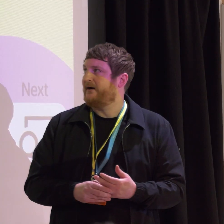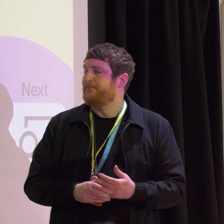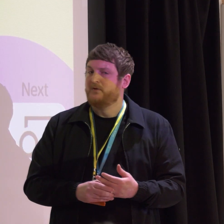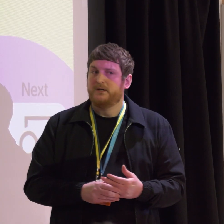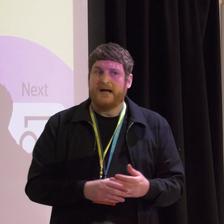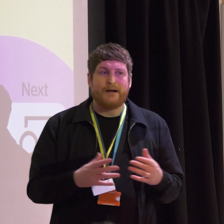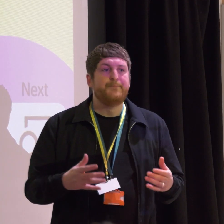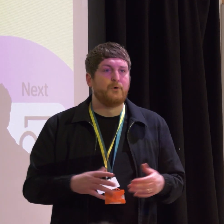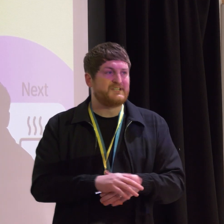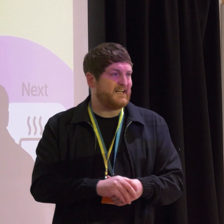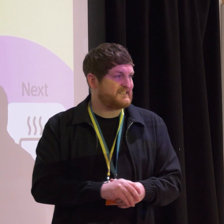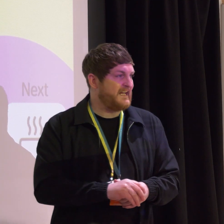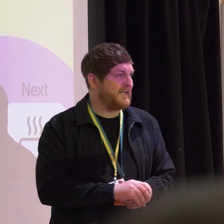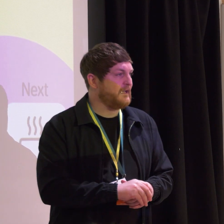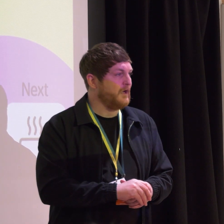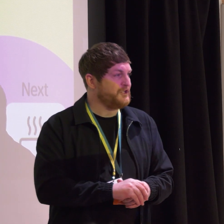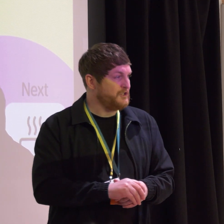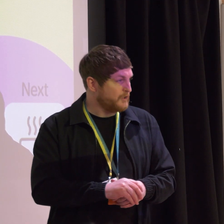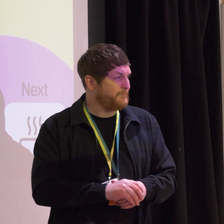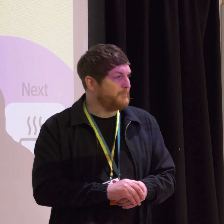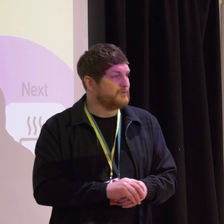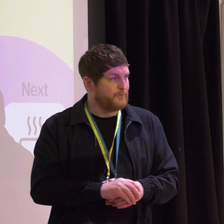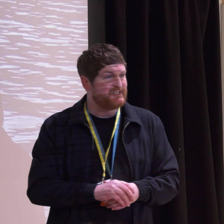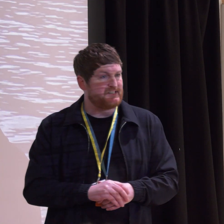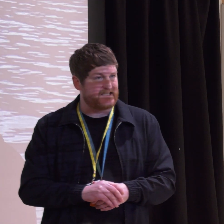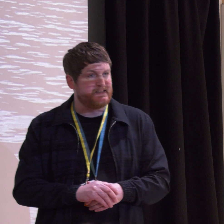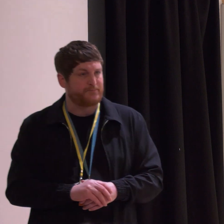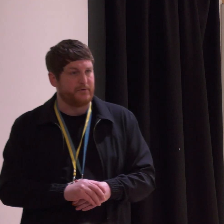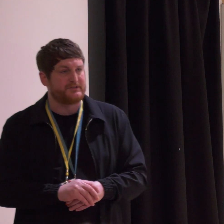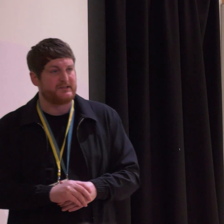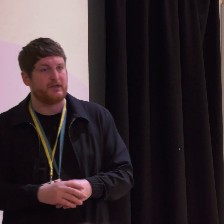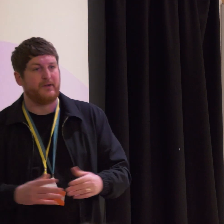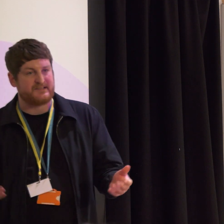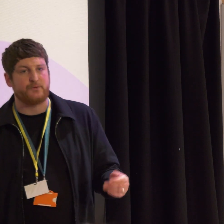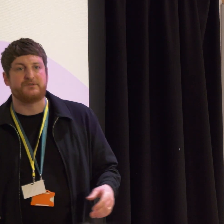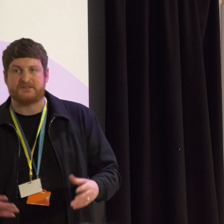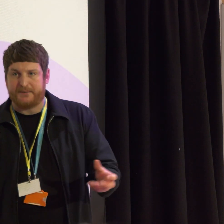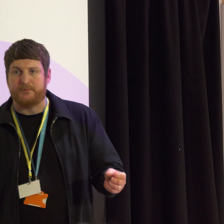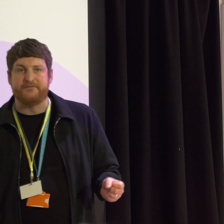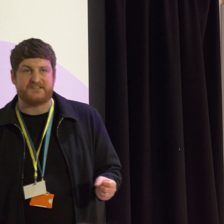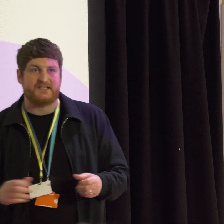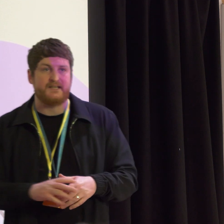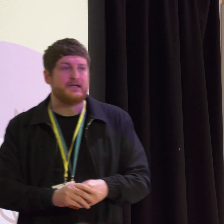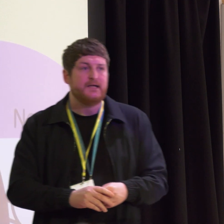about how important it is to hear young people's voices in this process. You know, as all the people who have visited